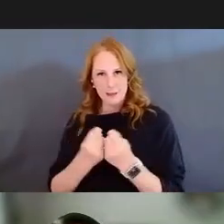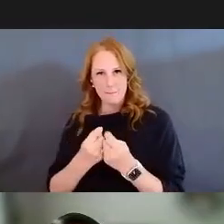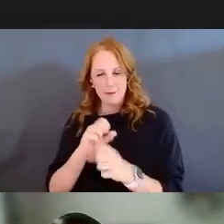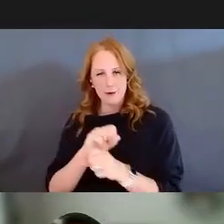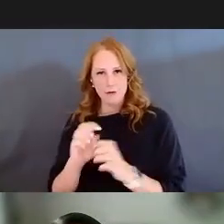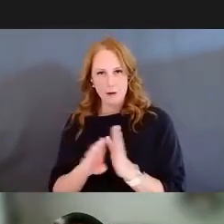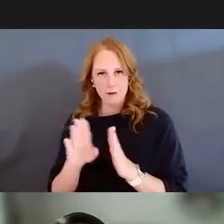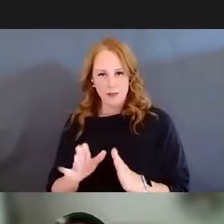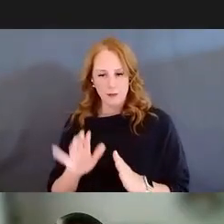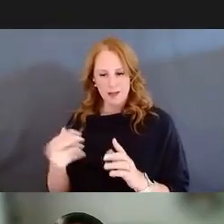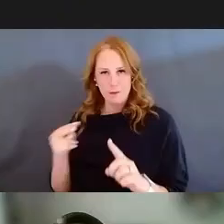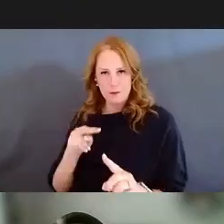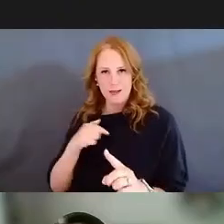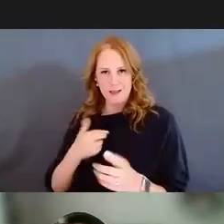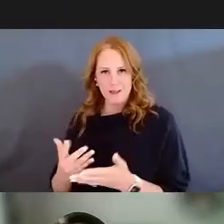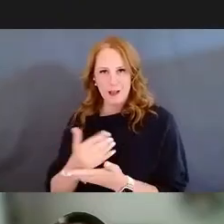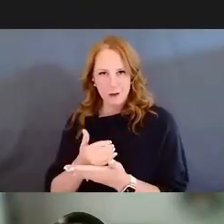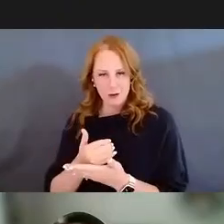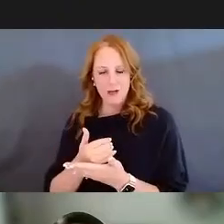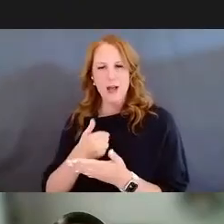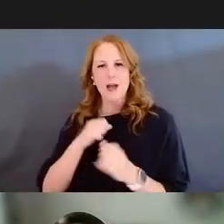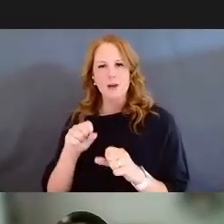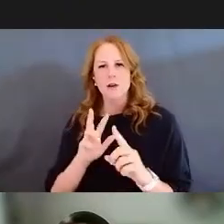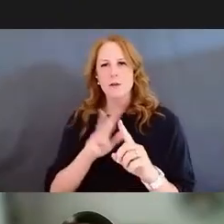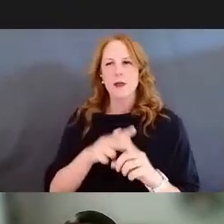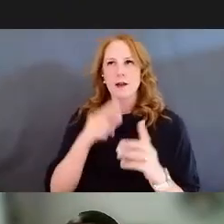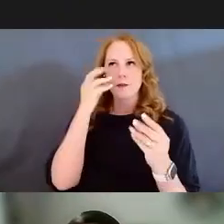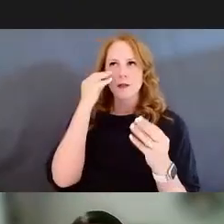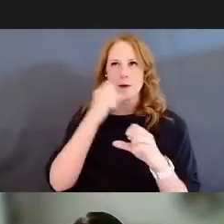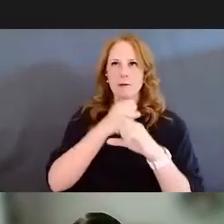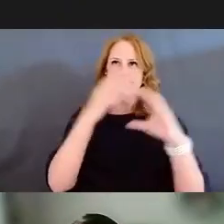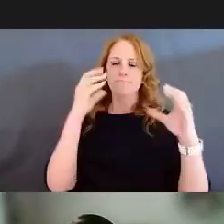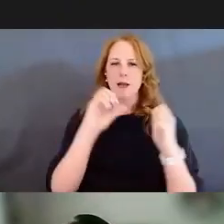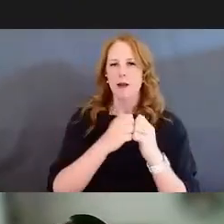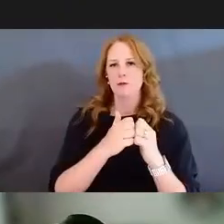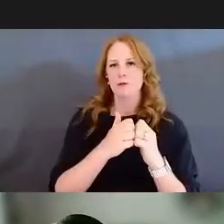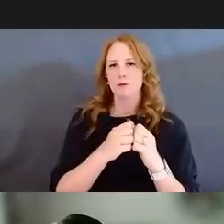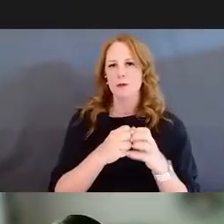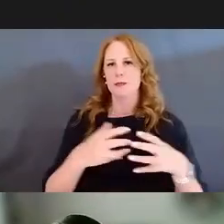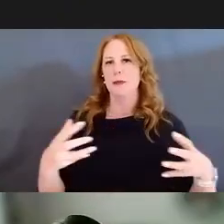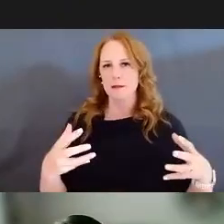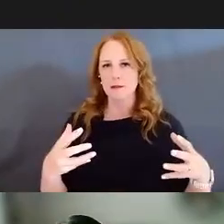bring that perspective and thinking about ways in which you could expand in significant ways. Next